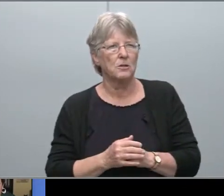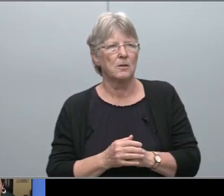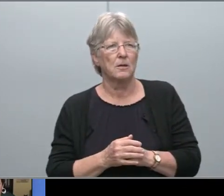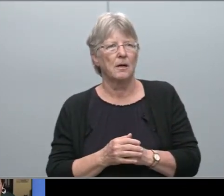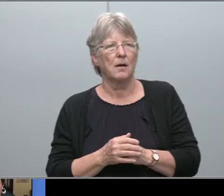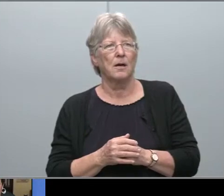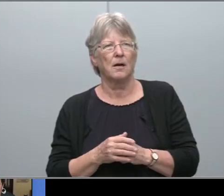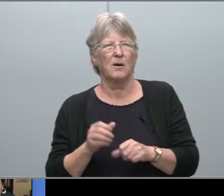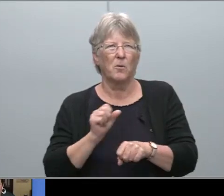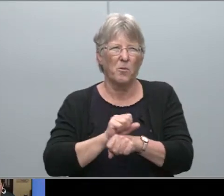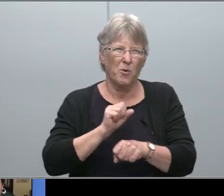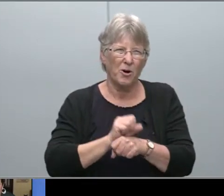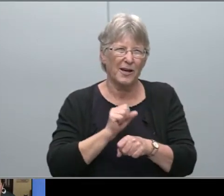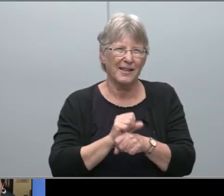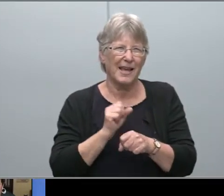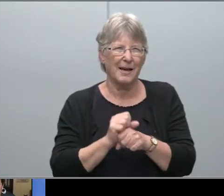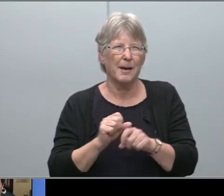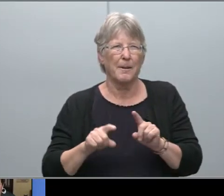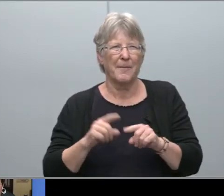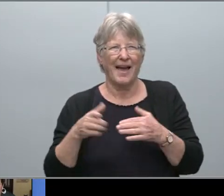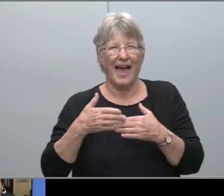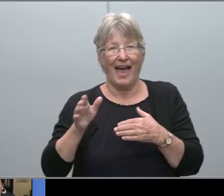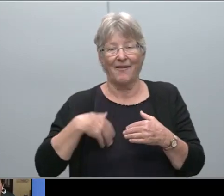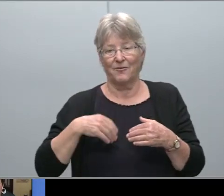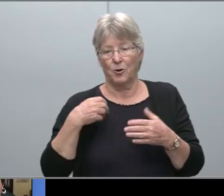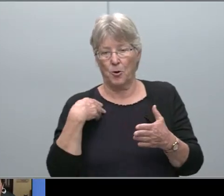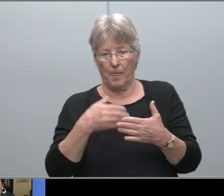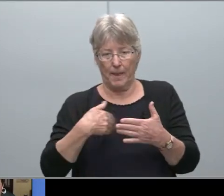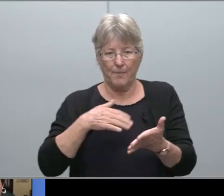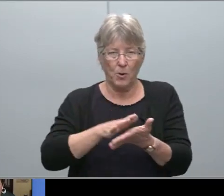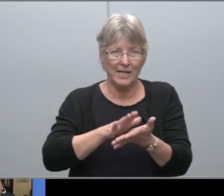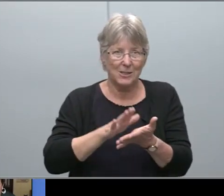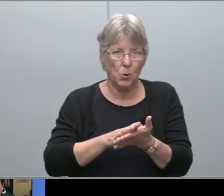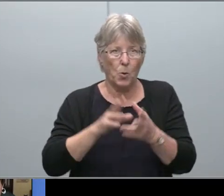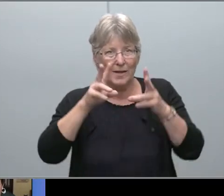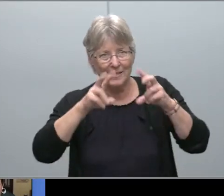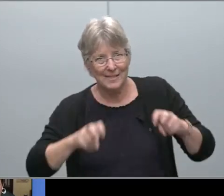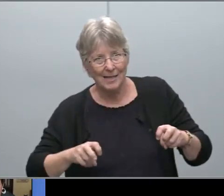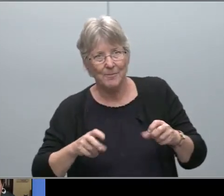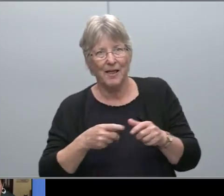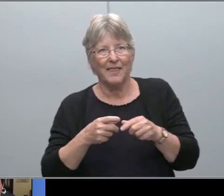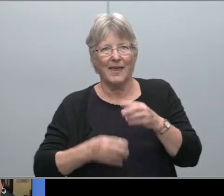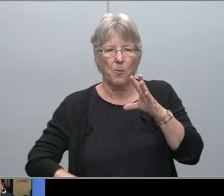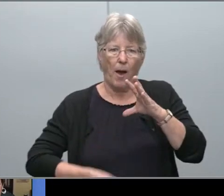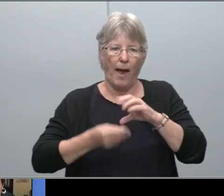in regards to even have to do that. But the TK through second waiver is not the same